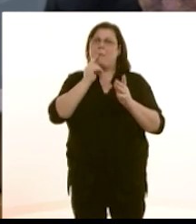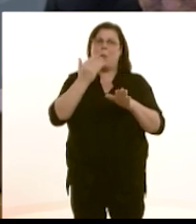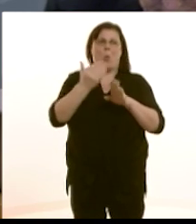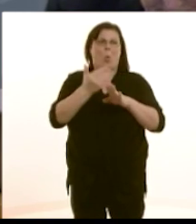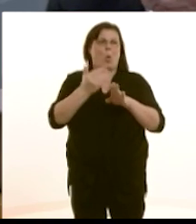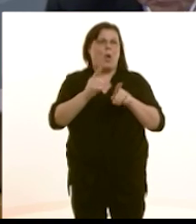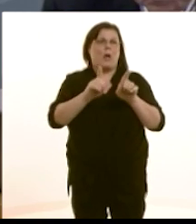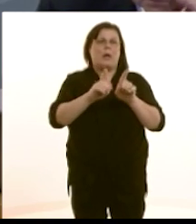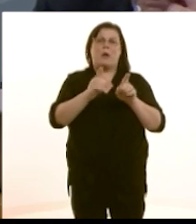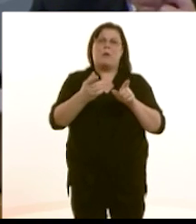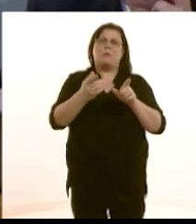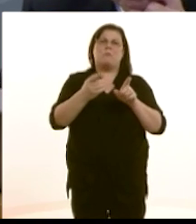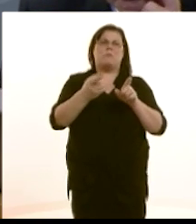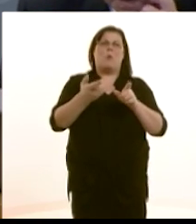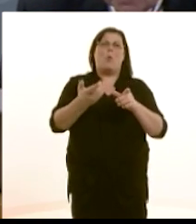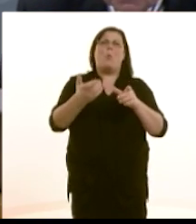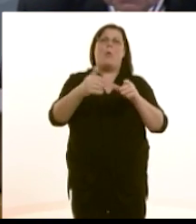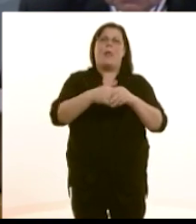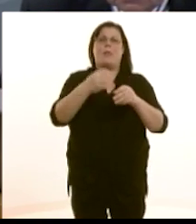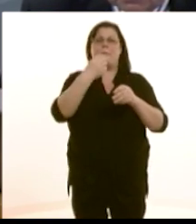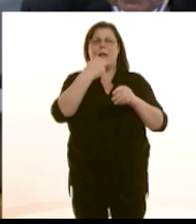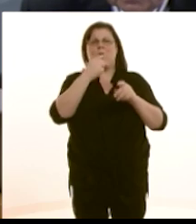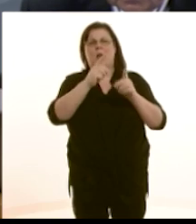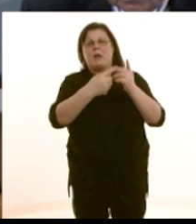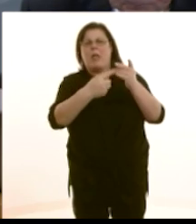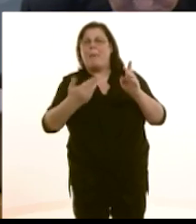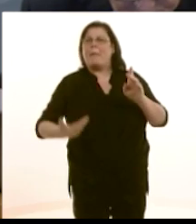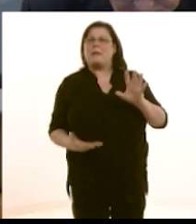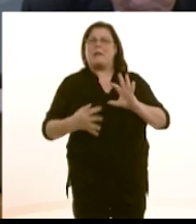the supply chain and in the businesses in these communities that will be affected who